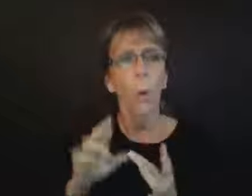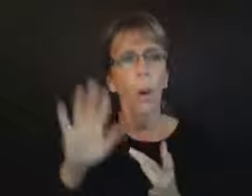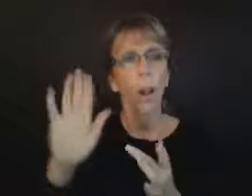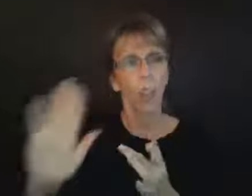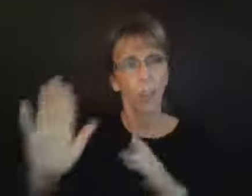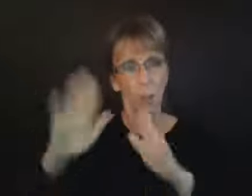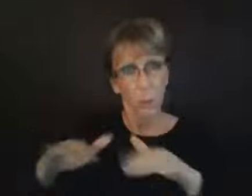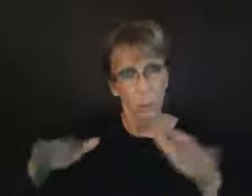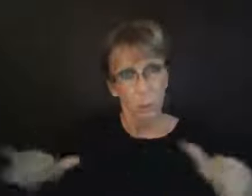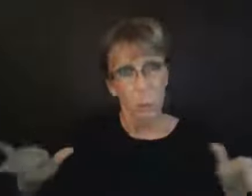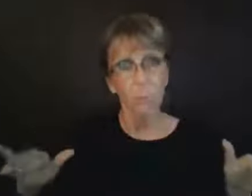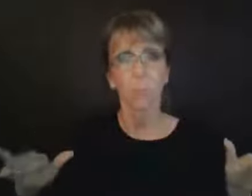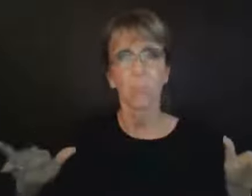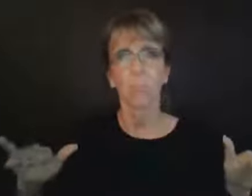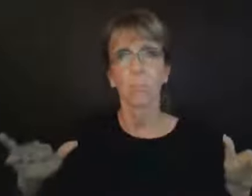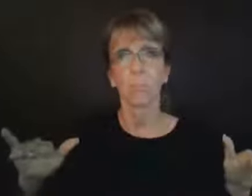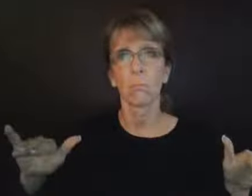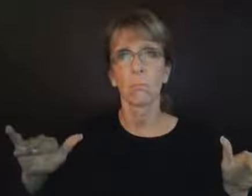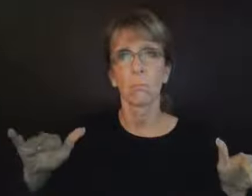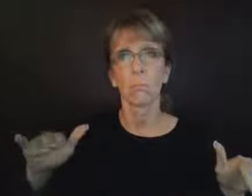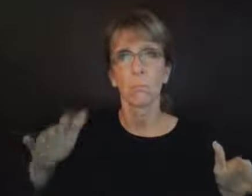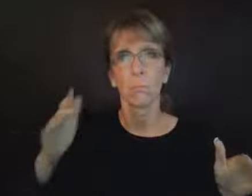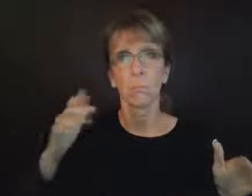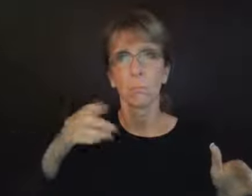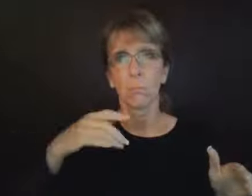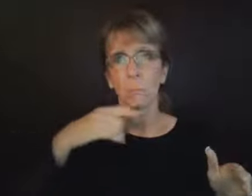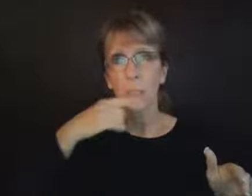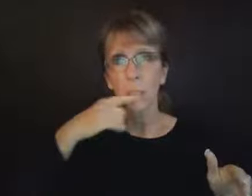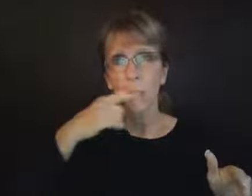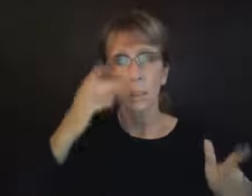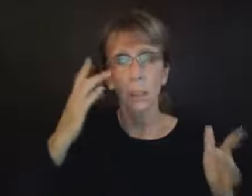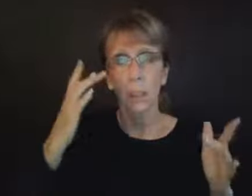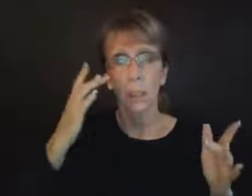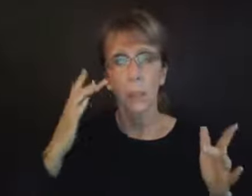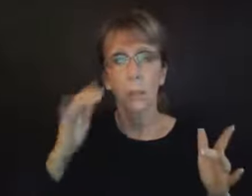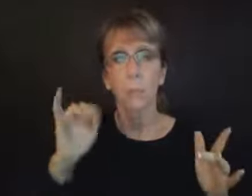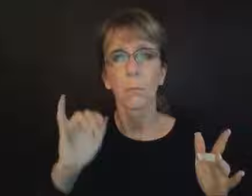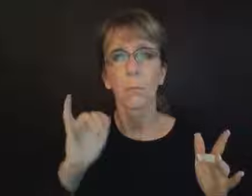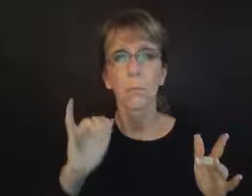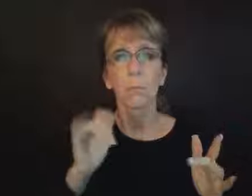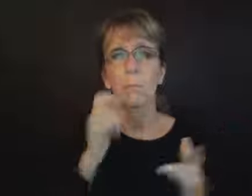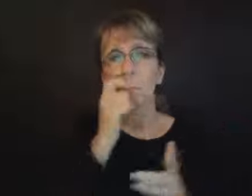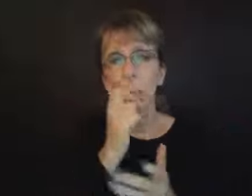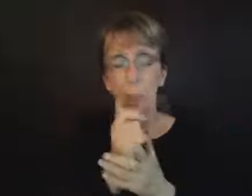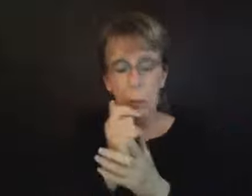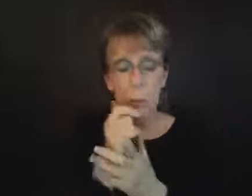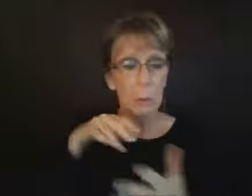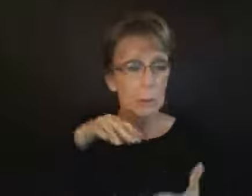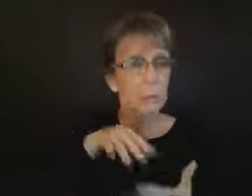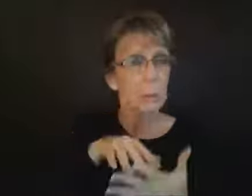Or their children - hearing/sighted. Interesting.